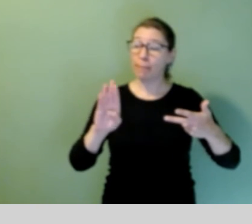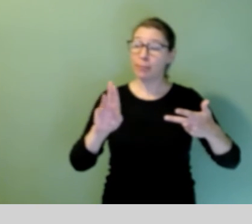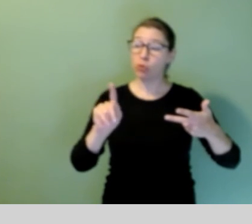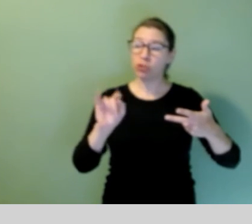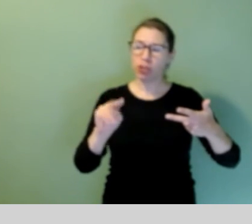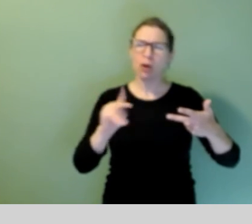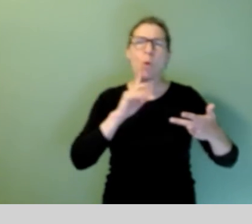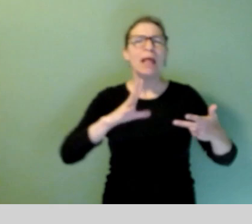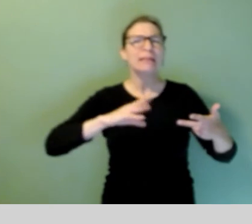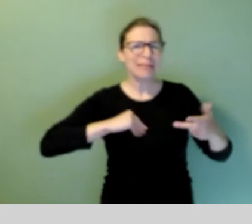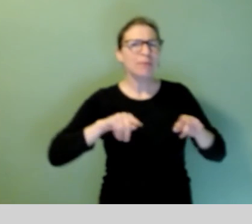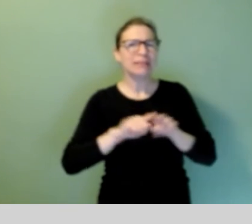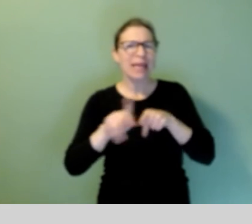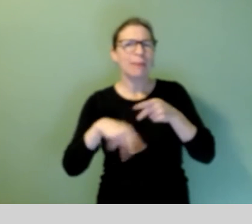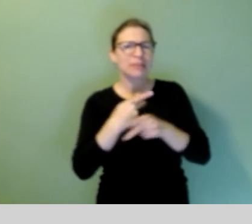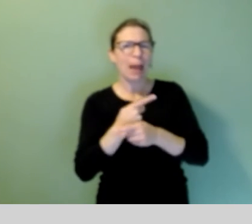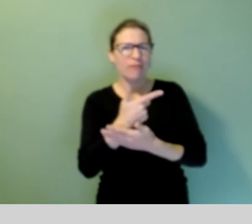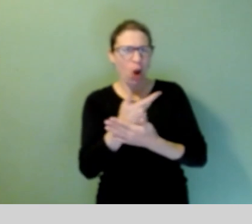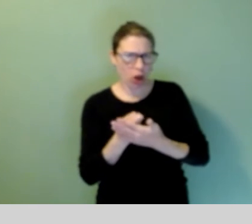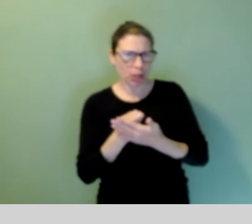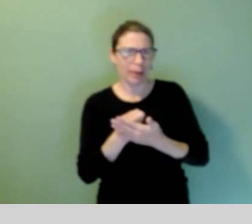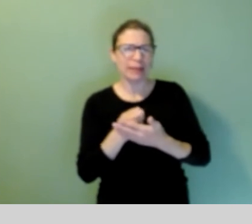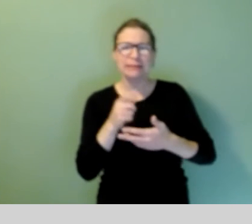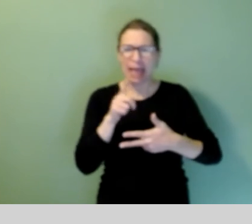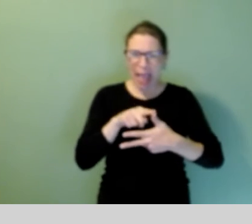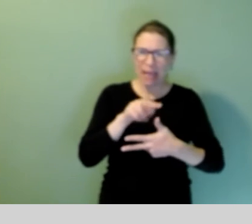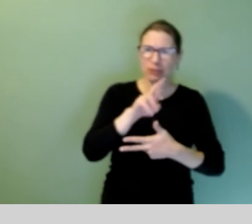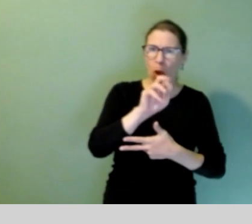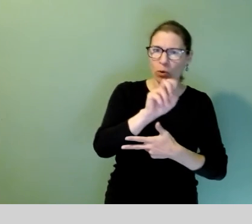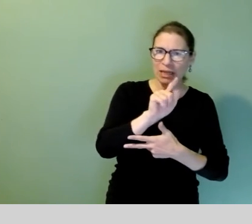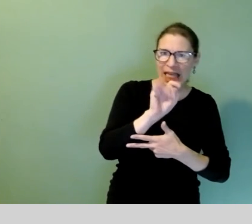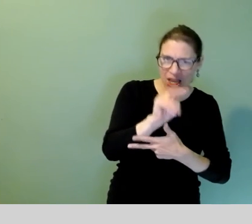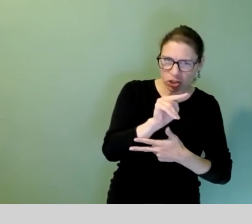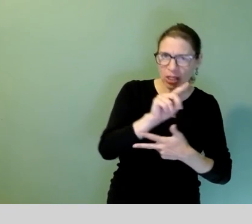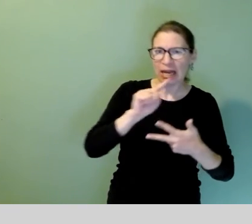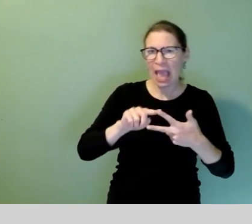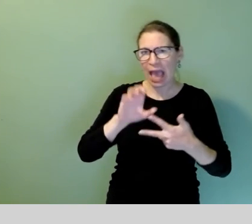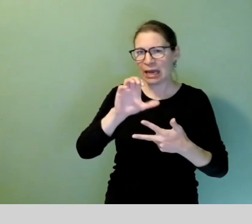of arguments as relplot and catplot,